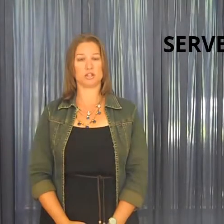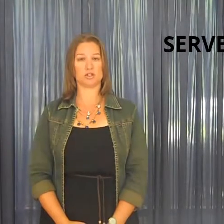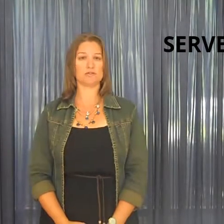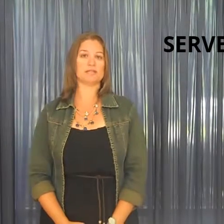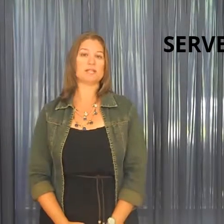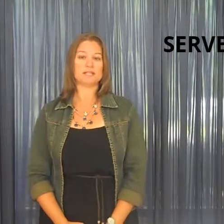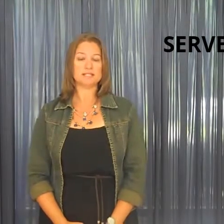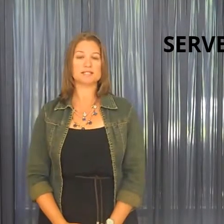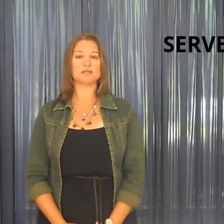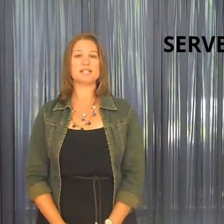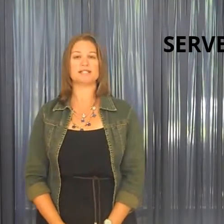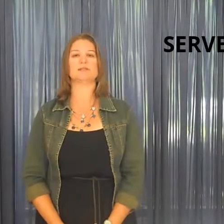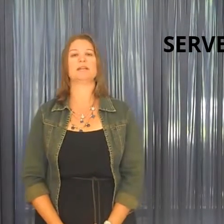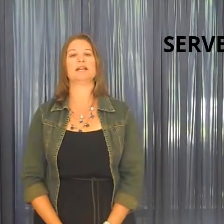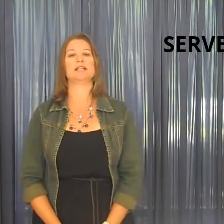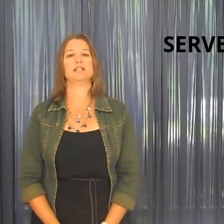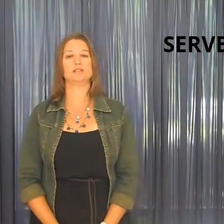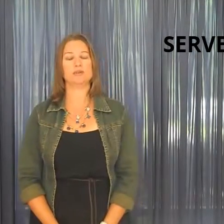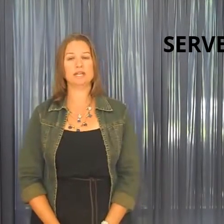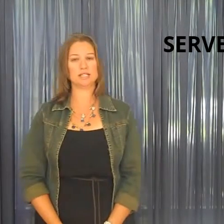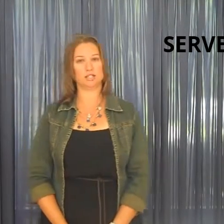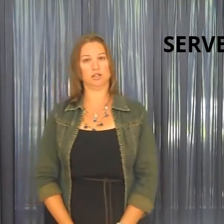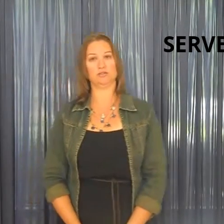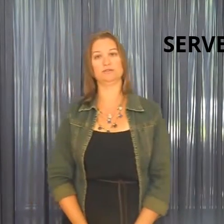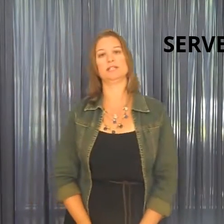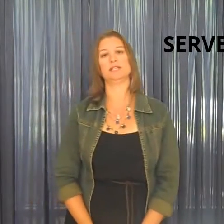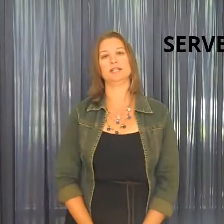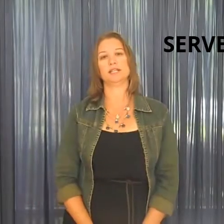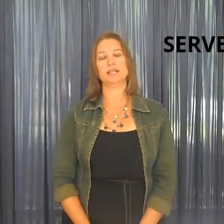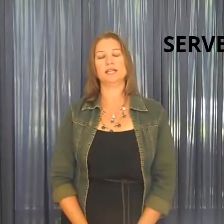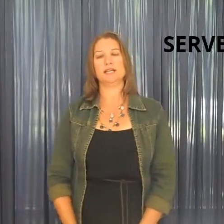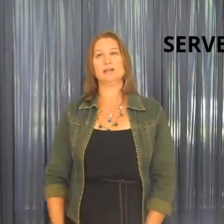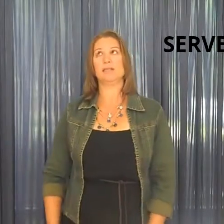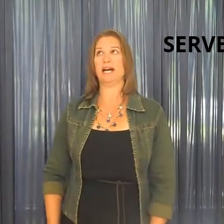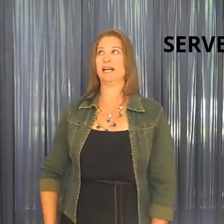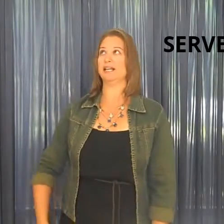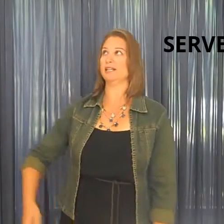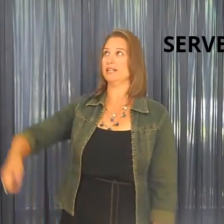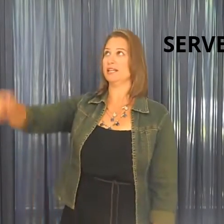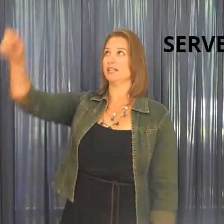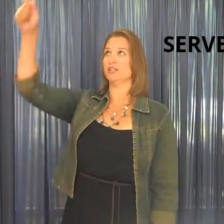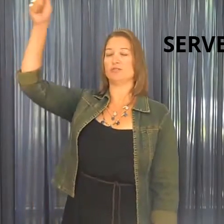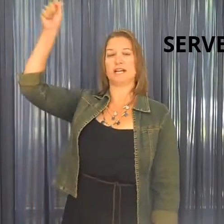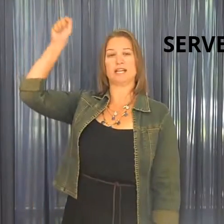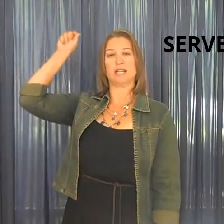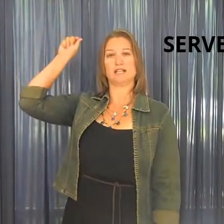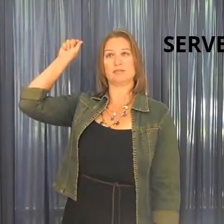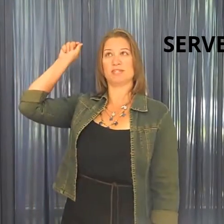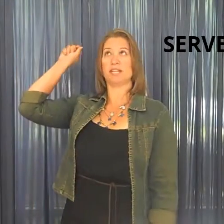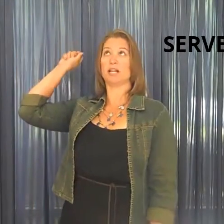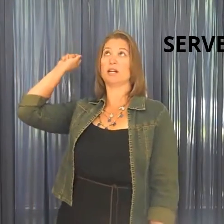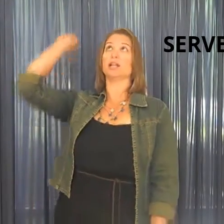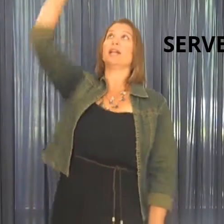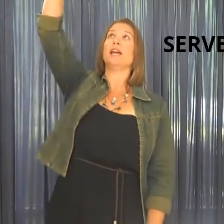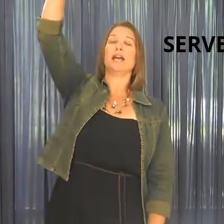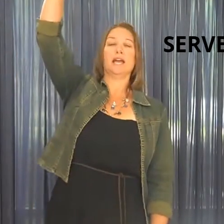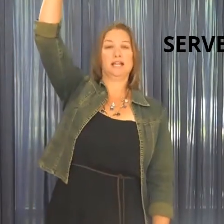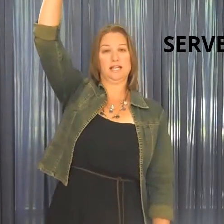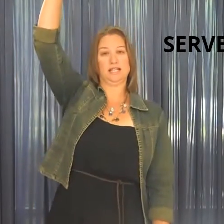"Serve". Simply simulate doing a serve by taking your racquet hand up in the air